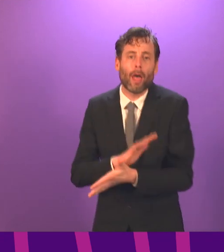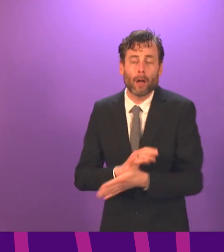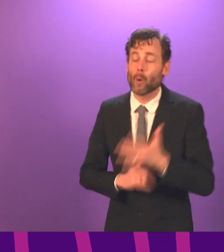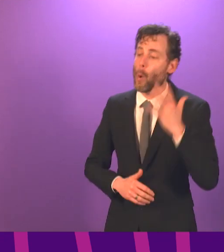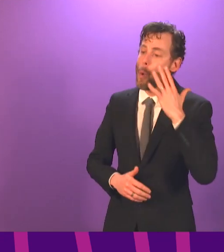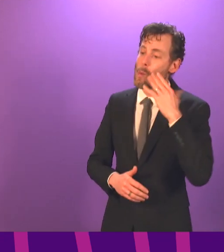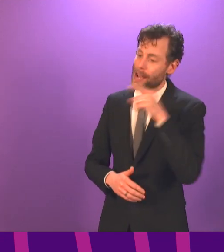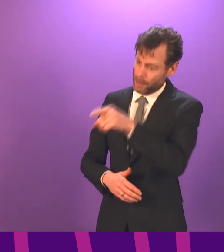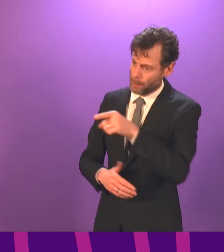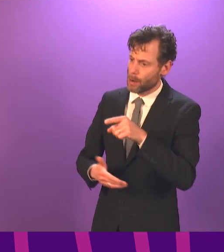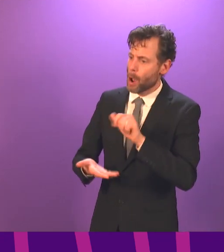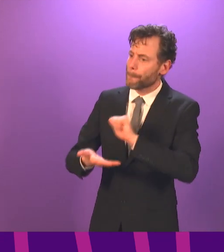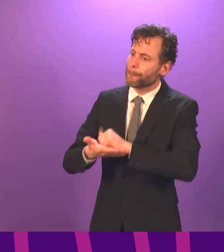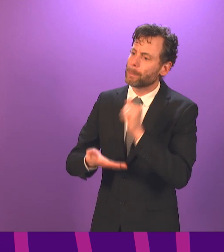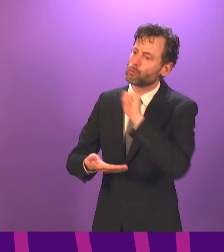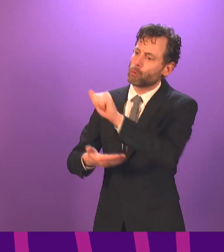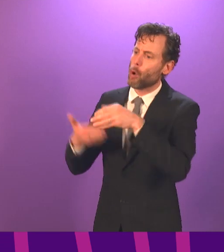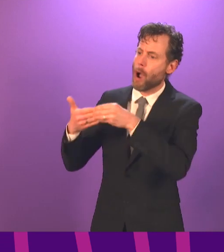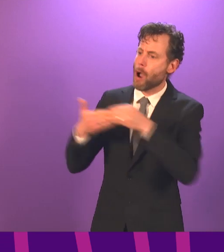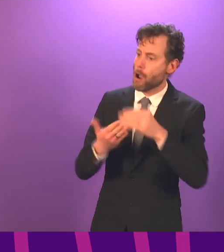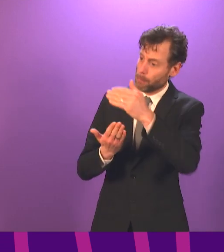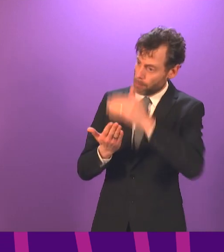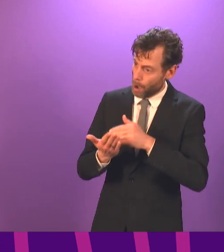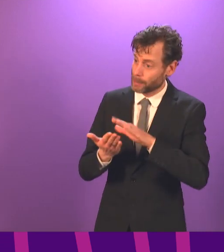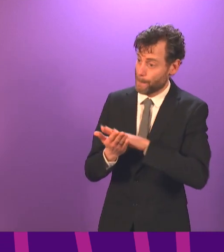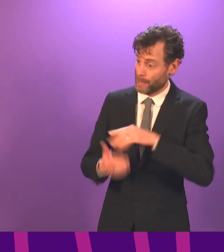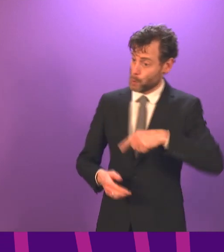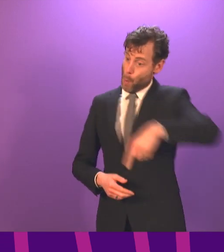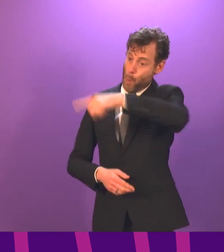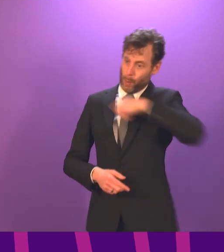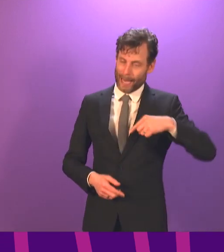he mentioned be published, so that political parties have the time to safely put in place